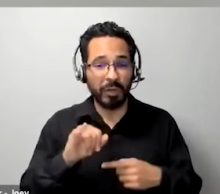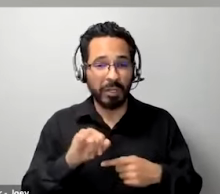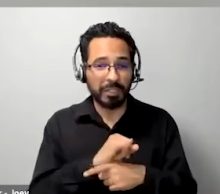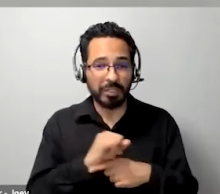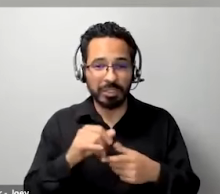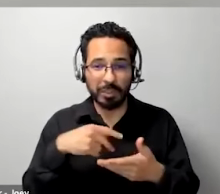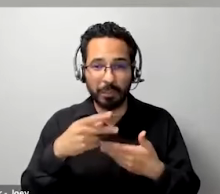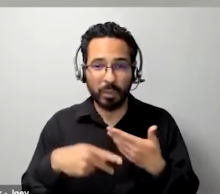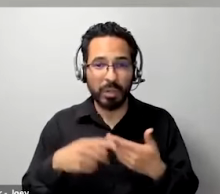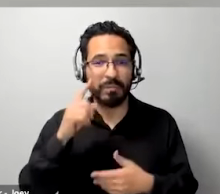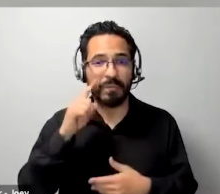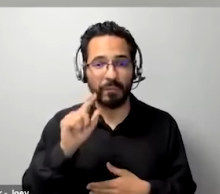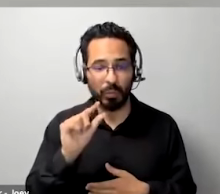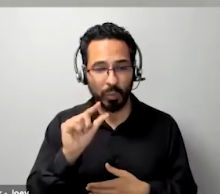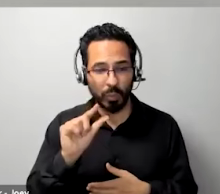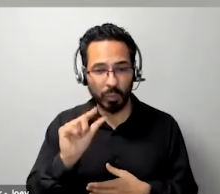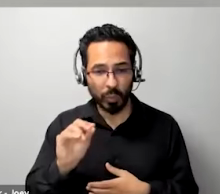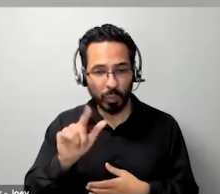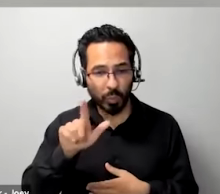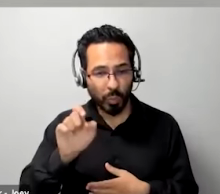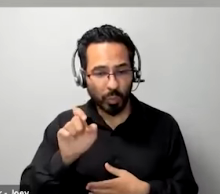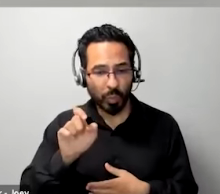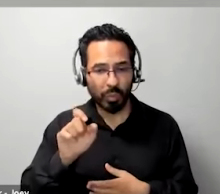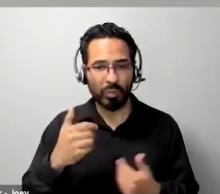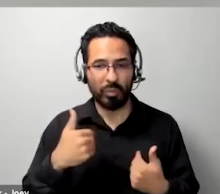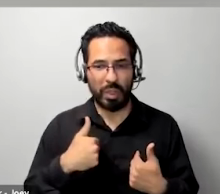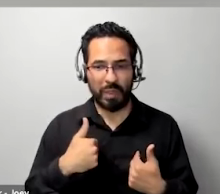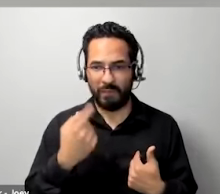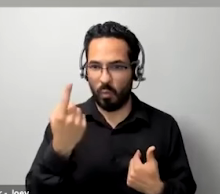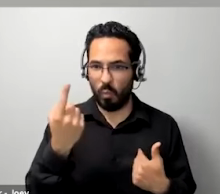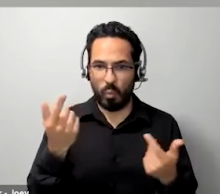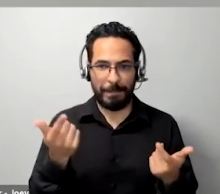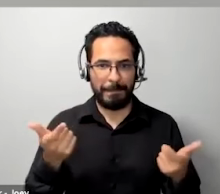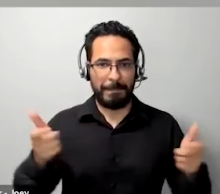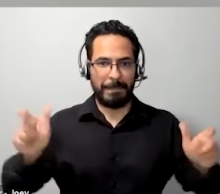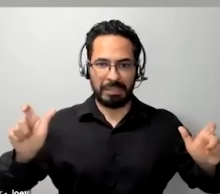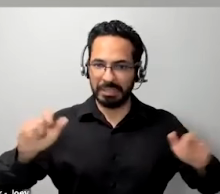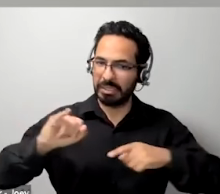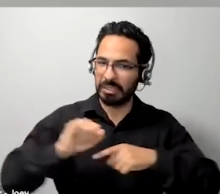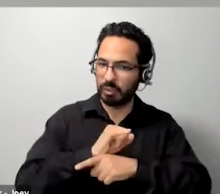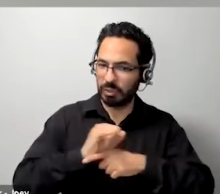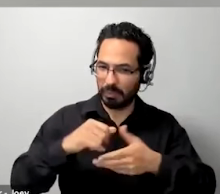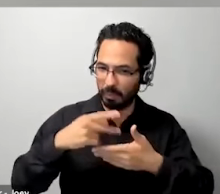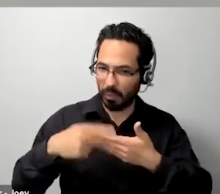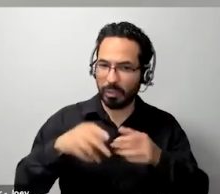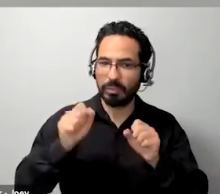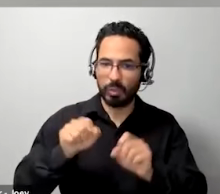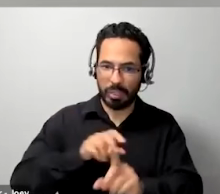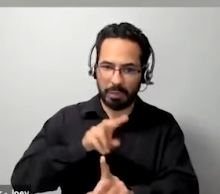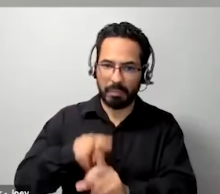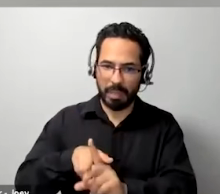for Google, we just have a large one internship program that you can apply for. It's not an accessibility internship,